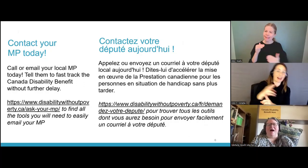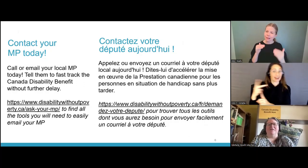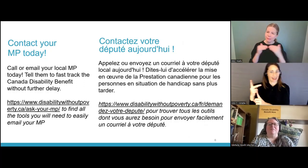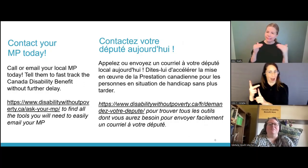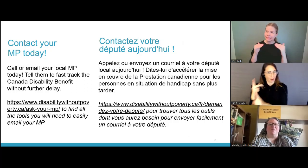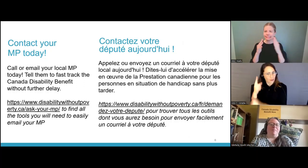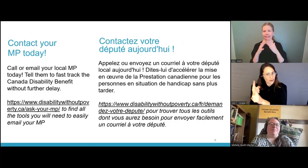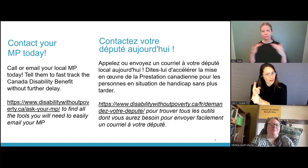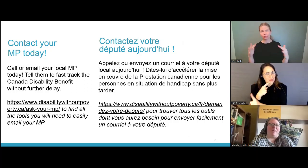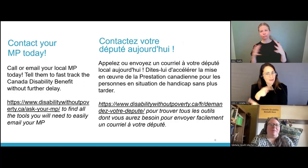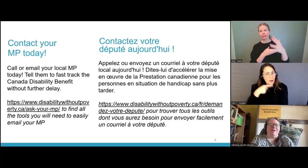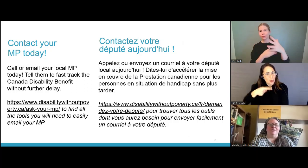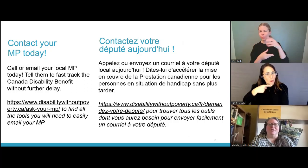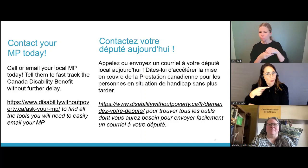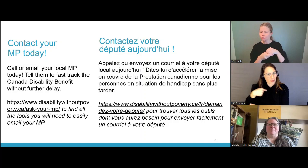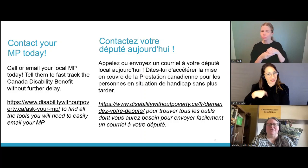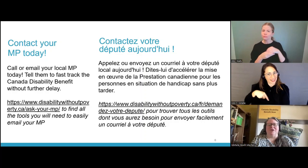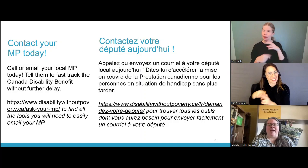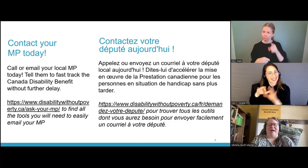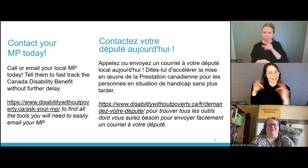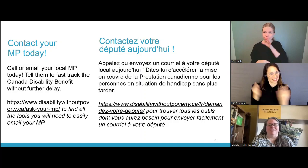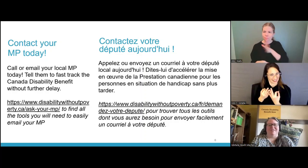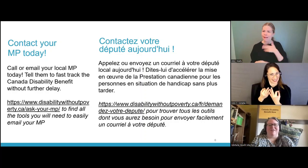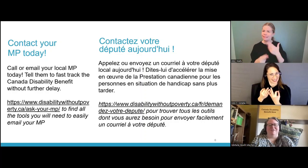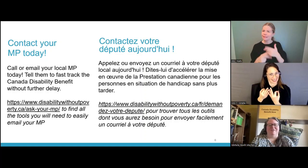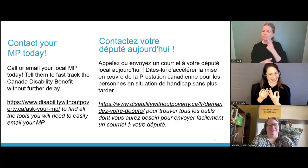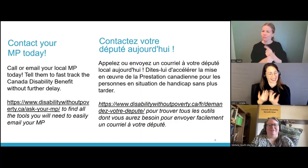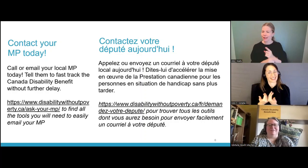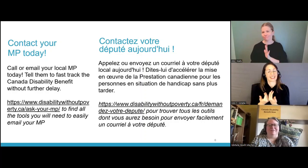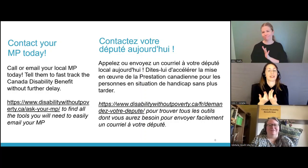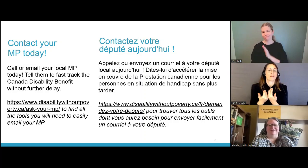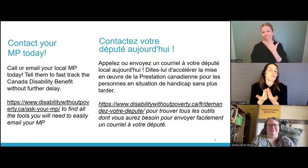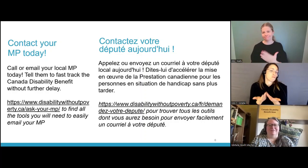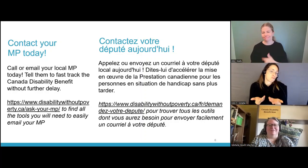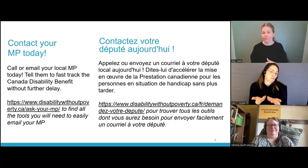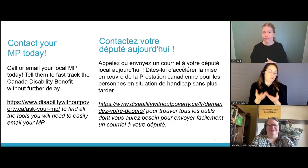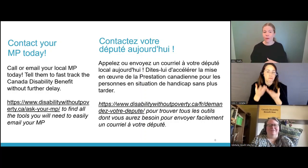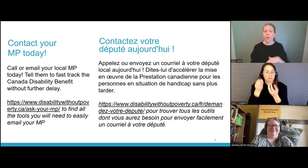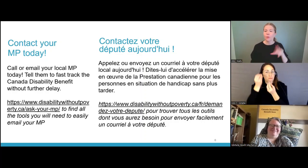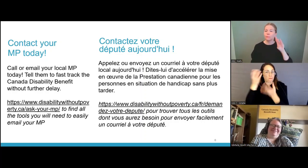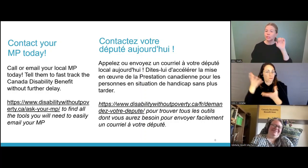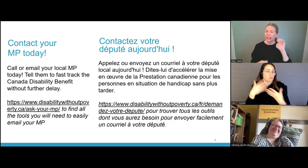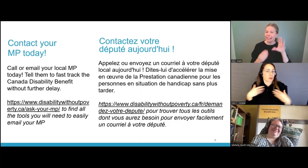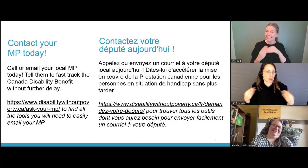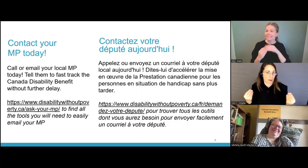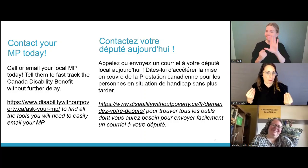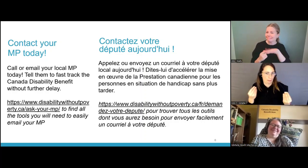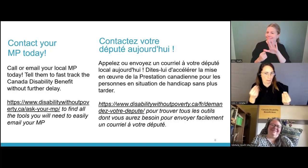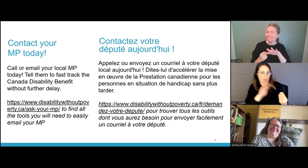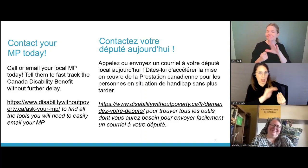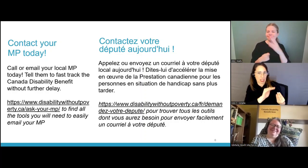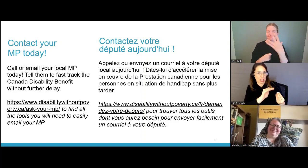Michelle: RABIA, JUST TO MENTION, YOUR CAMERA IS OFF. Rabia: OOPS. CAMERA IS OFF?